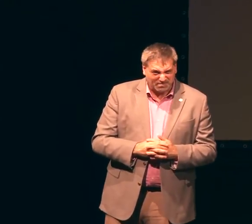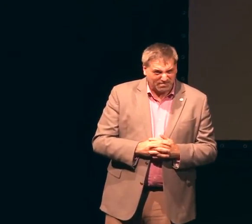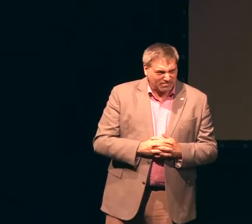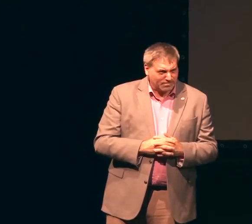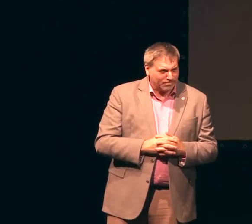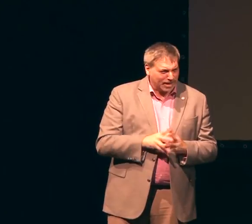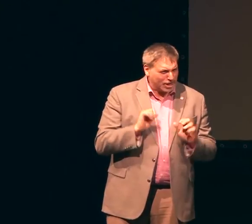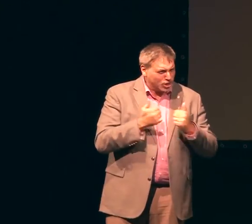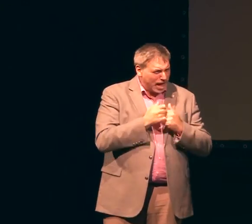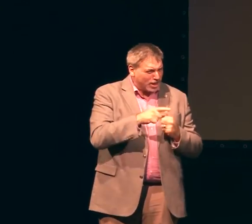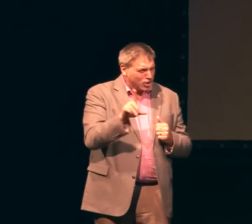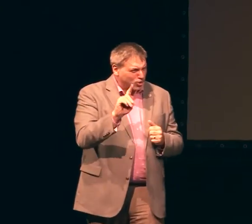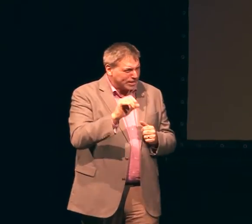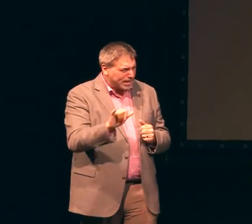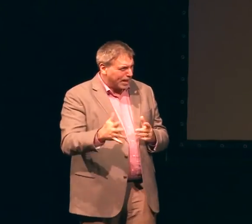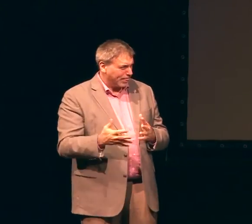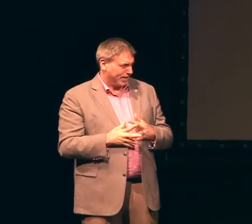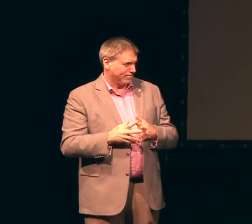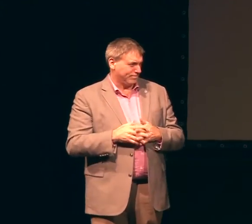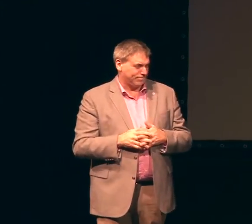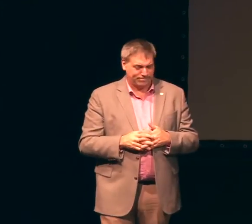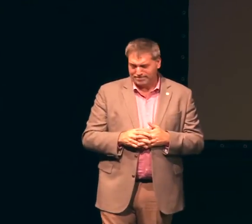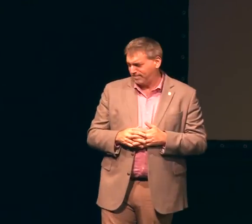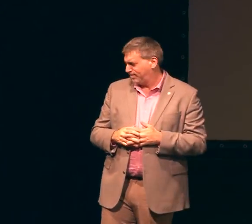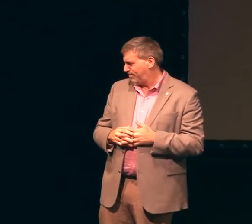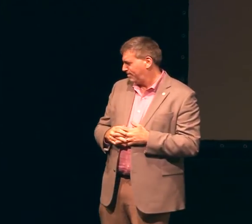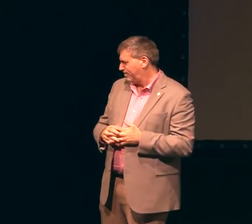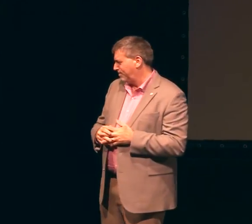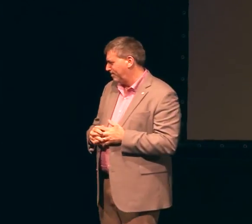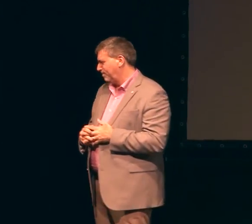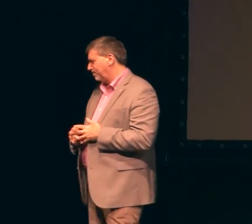customer. I challenge you to do that kind of due